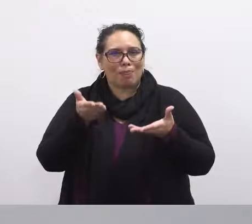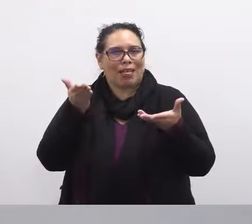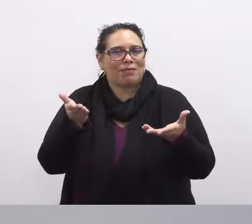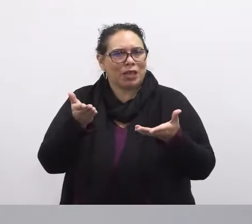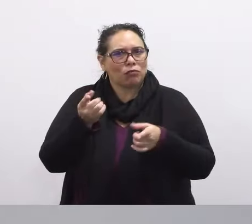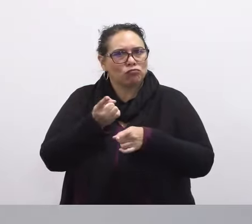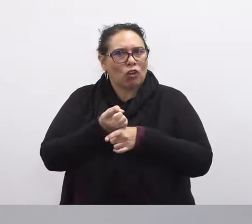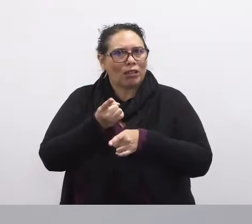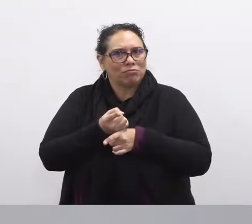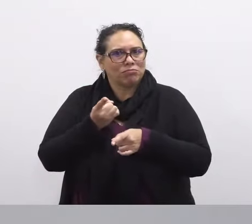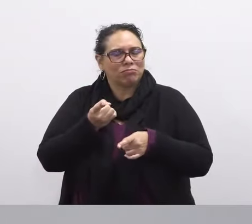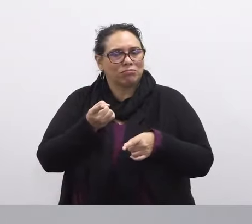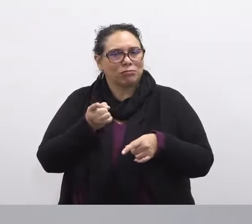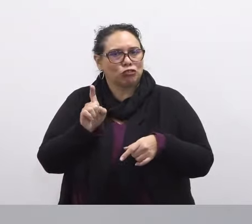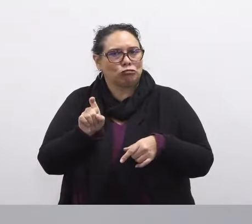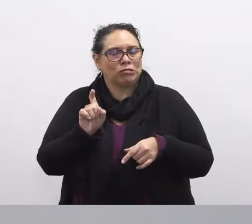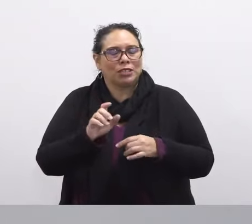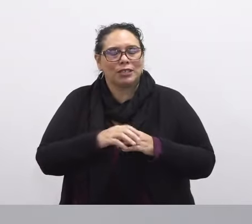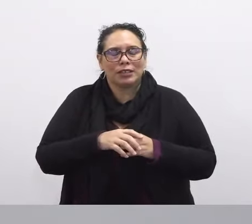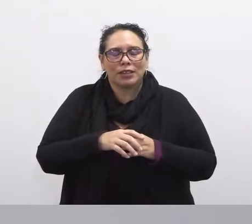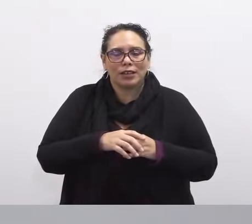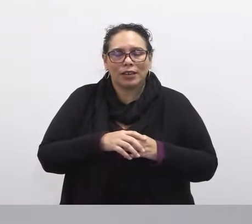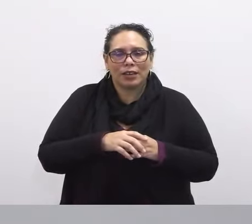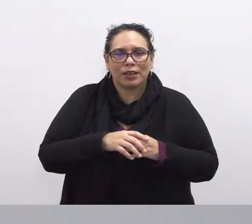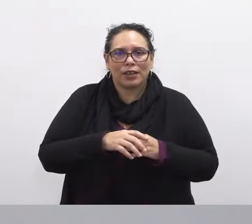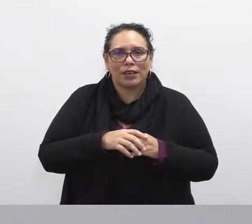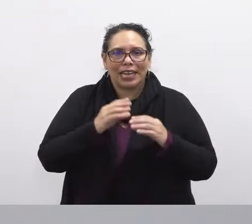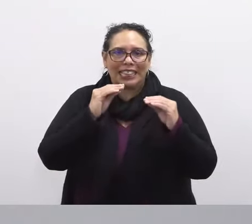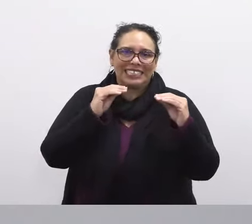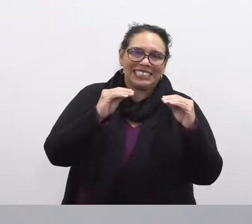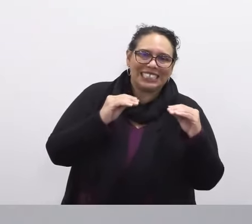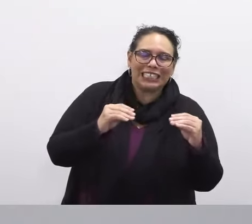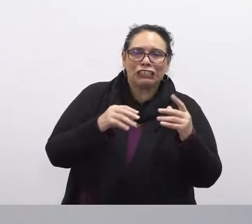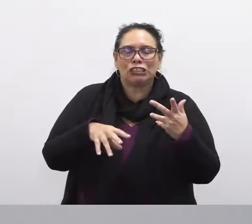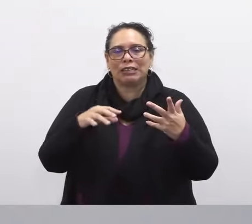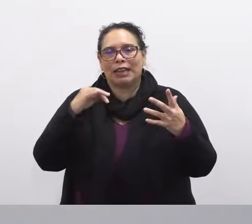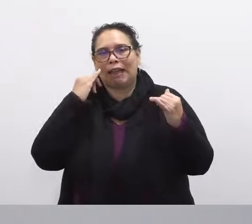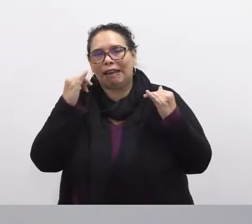so the teachings and ideology of Dr. Martin Luther King,